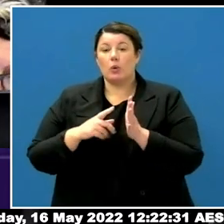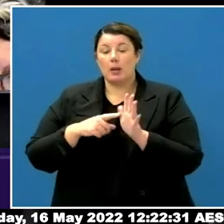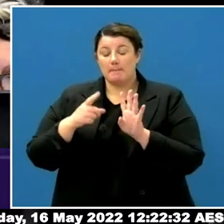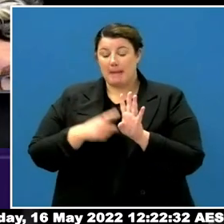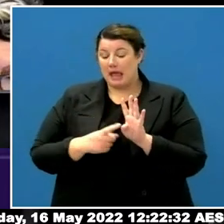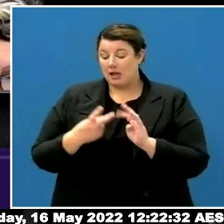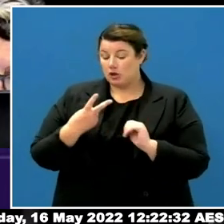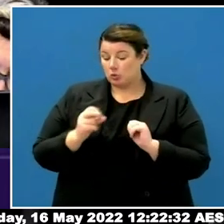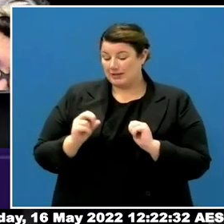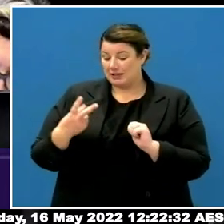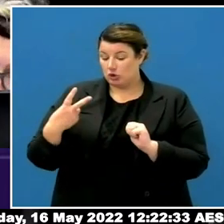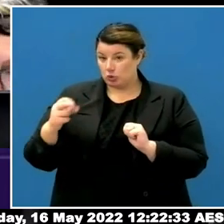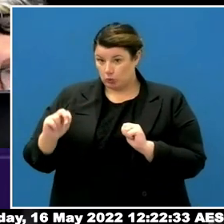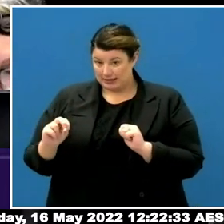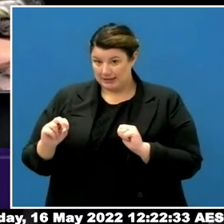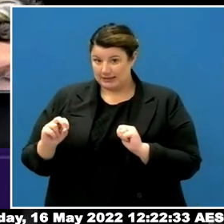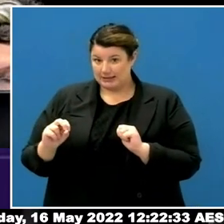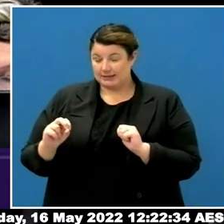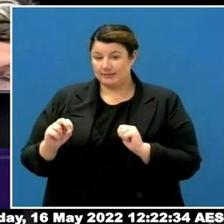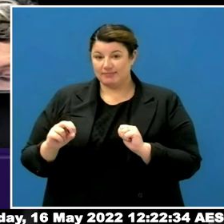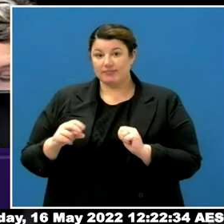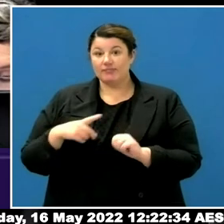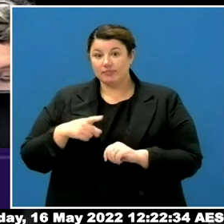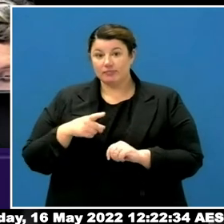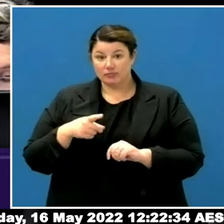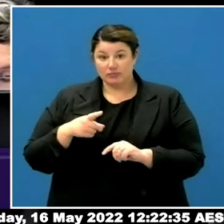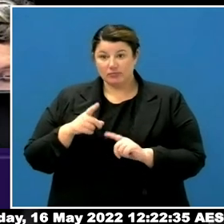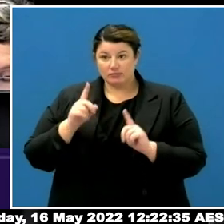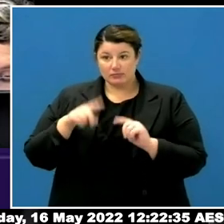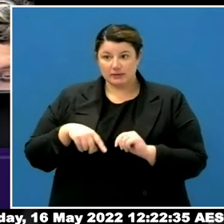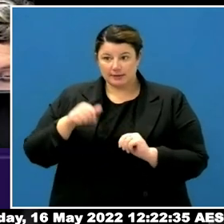that's early May 2020 - that's when you became aware of this abuse?